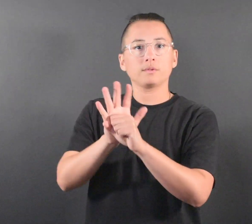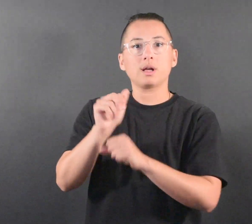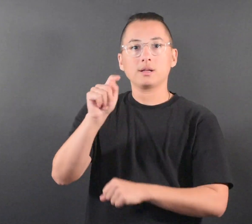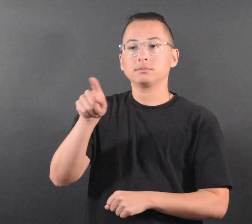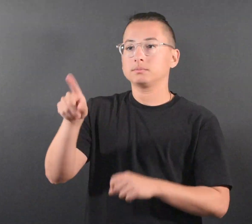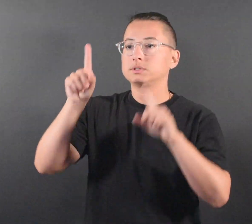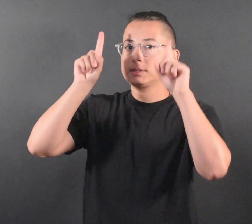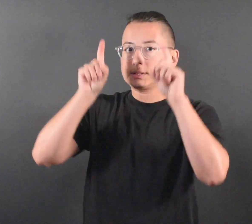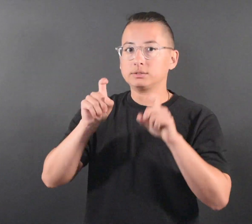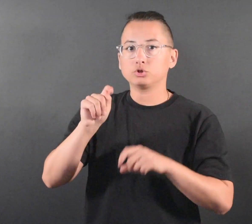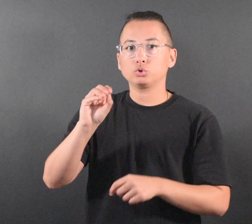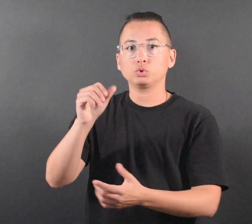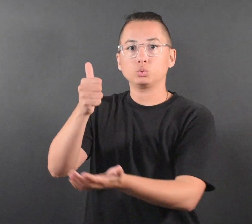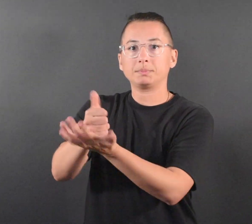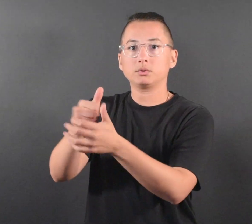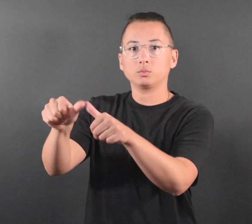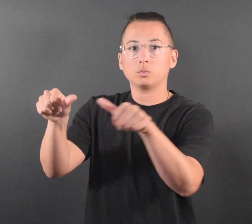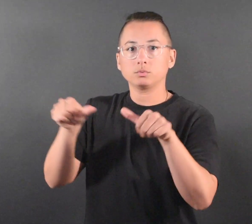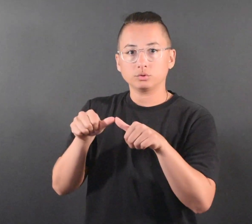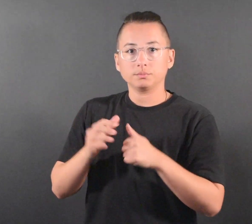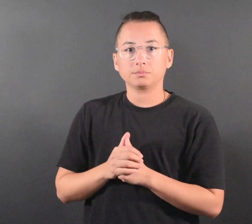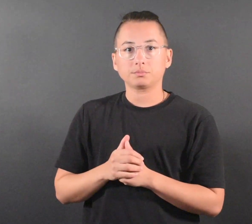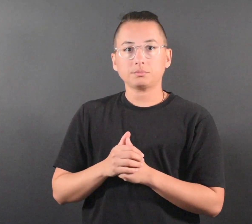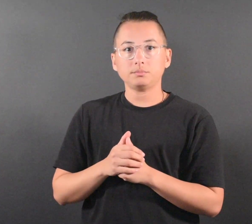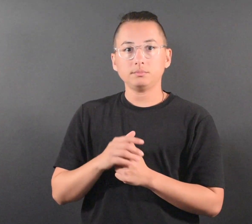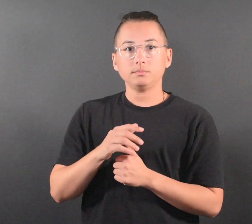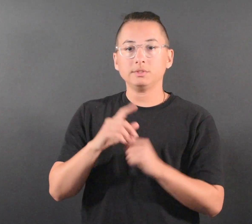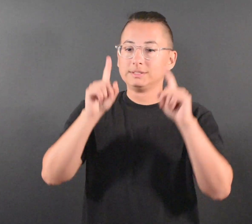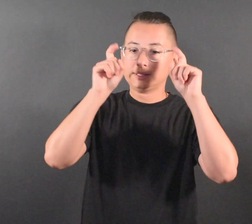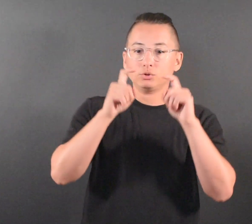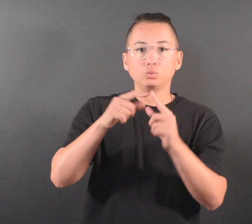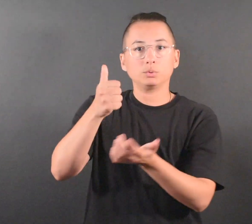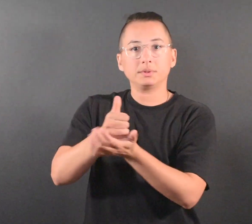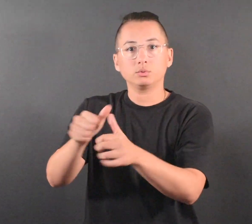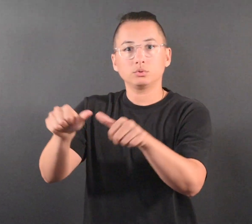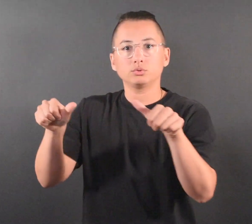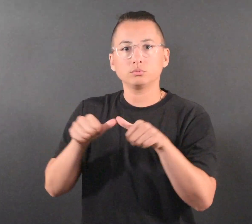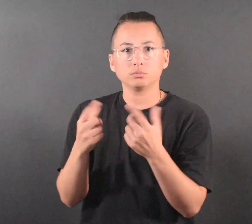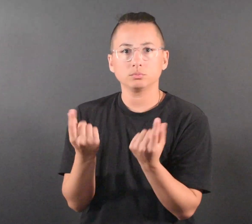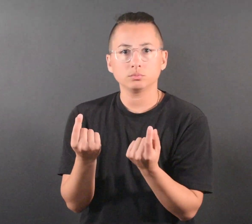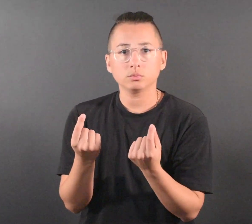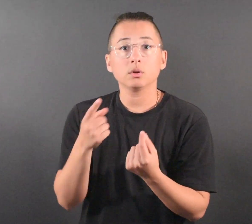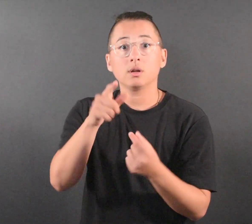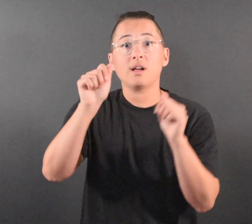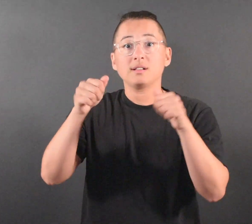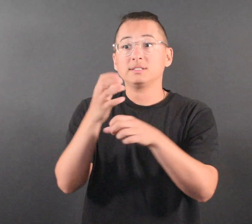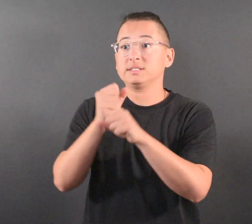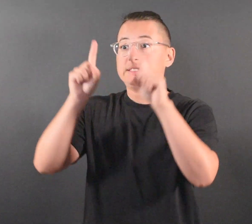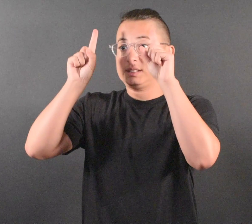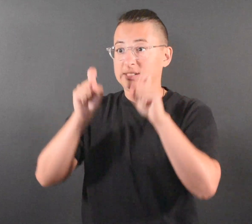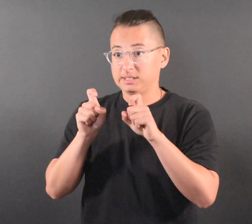Get tested for COVID-19 at a Test to Treat location. At a Test to Treat location,